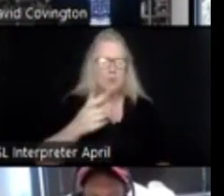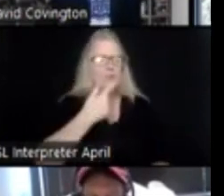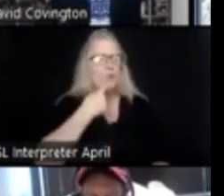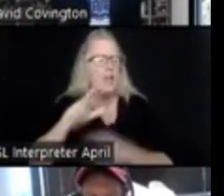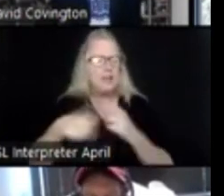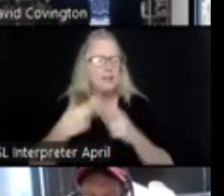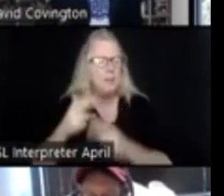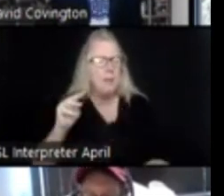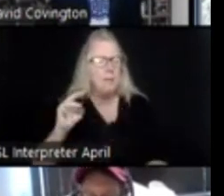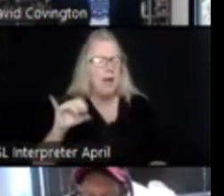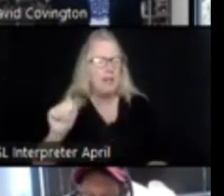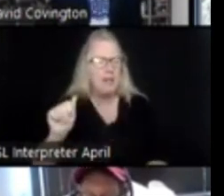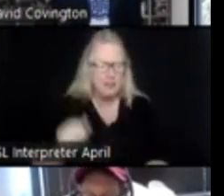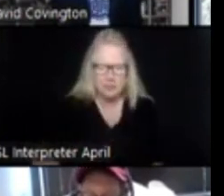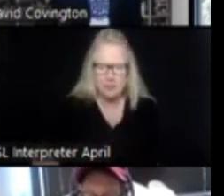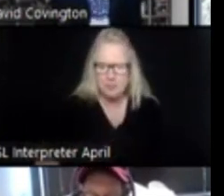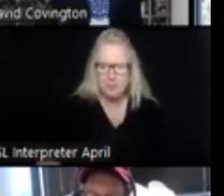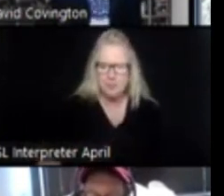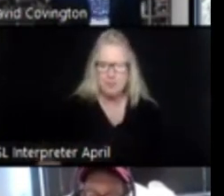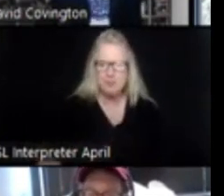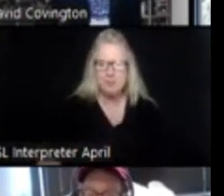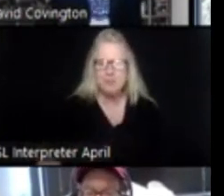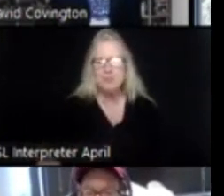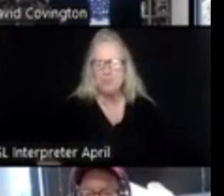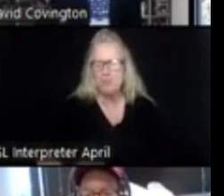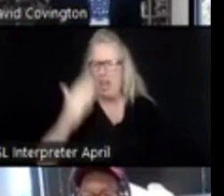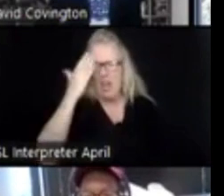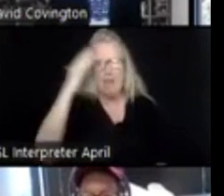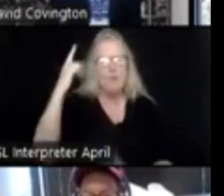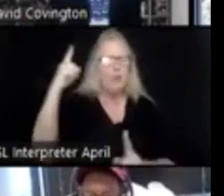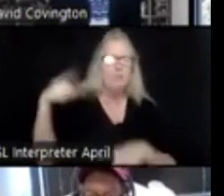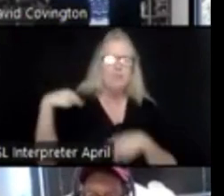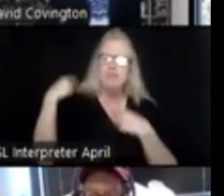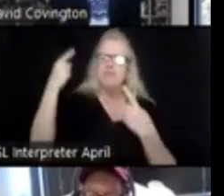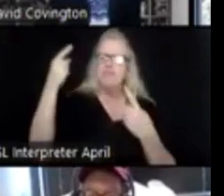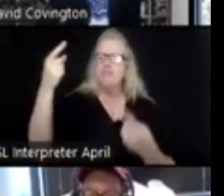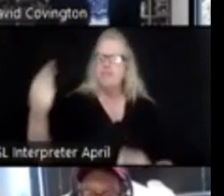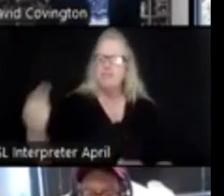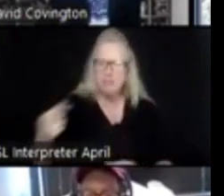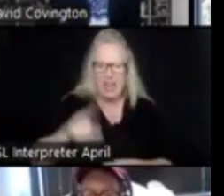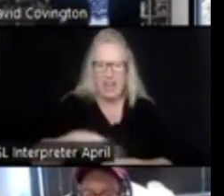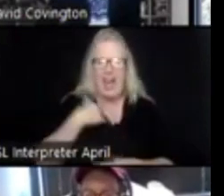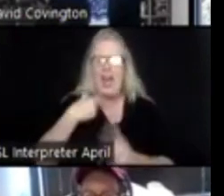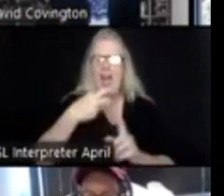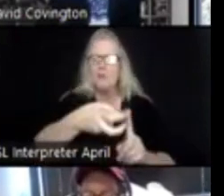I HAVE KNOWN HER A LONG TIME AND GOT HER TO GET INVOLVED WITH